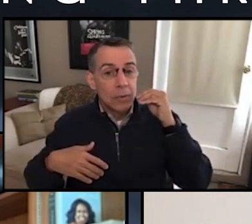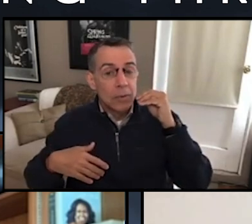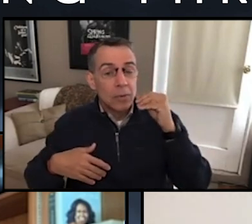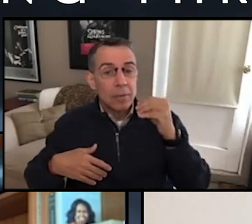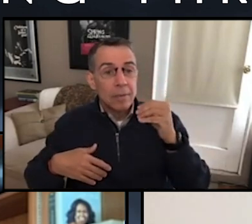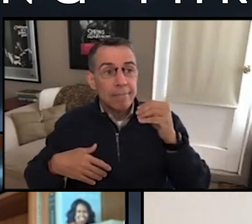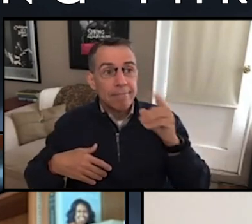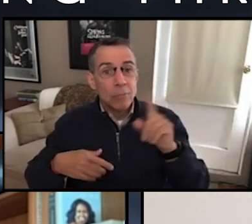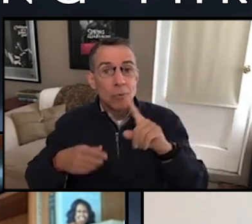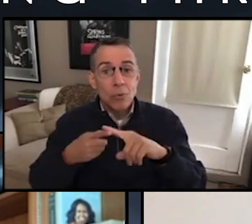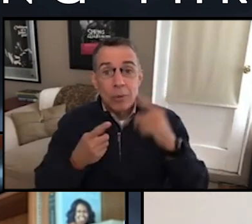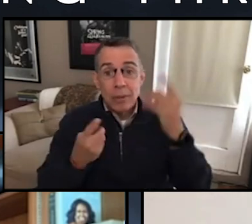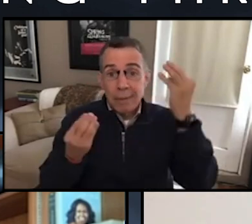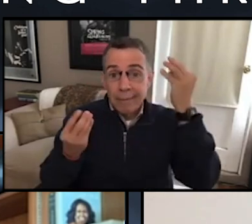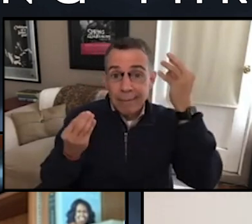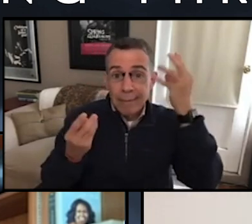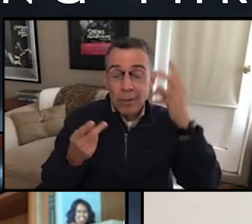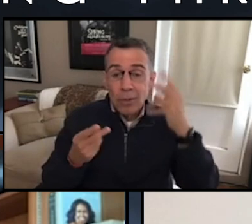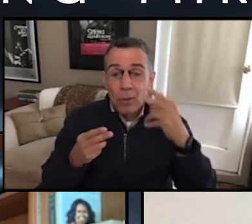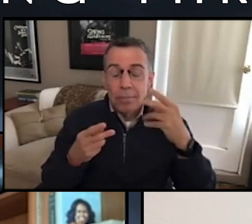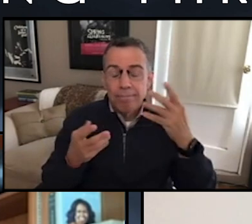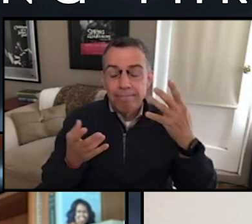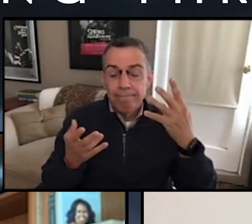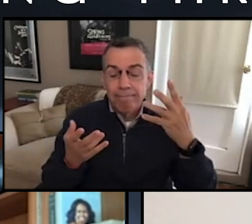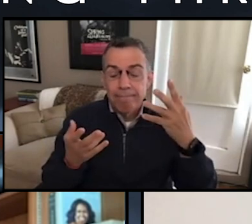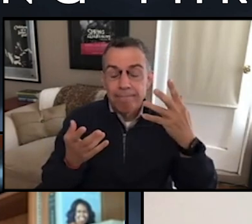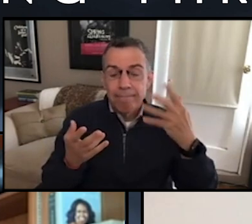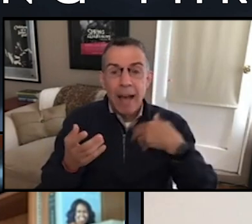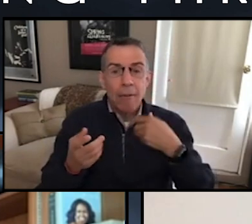consider accessing. Where there maybe, having had to consider accessibility